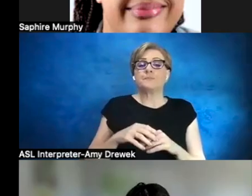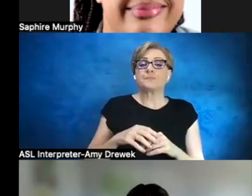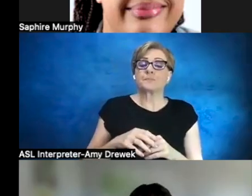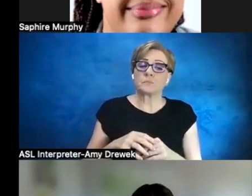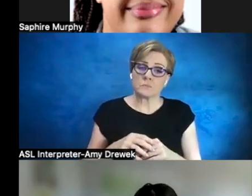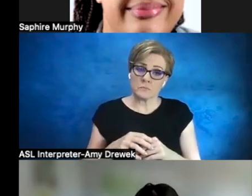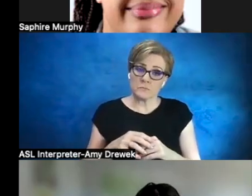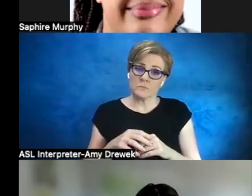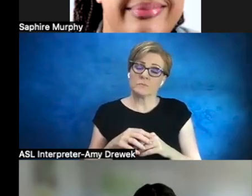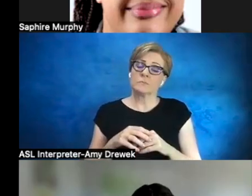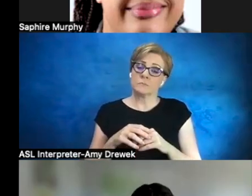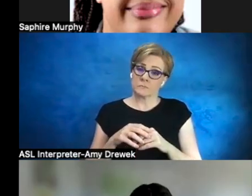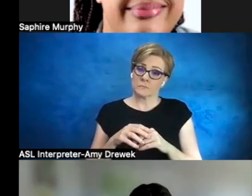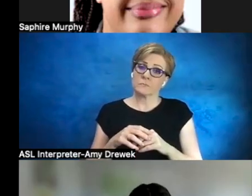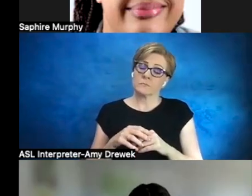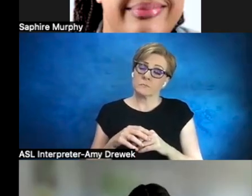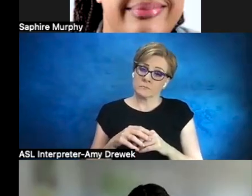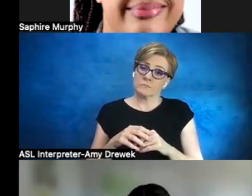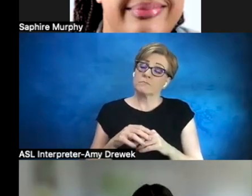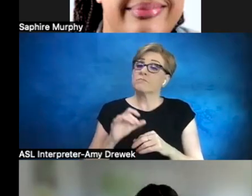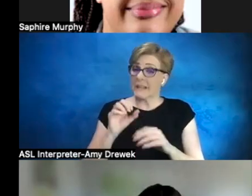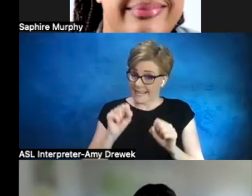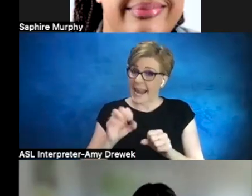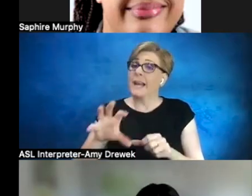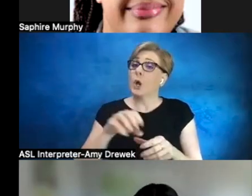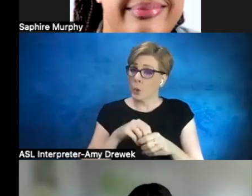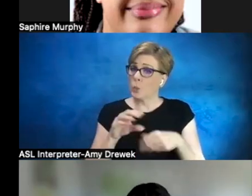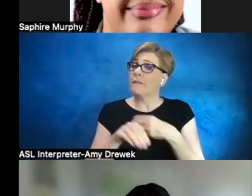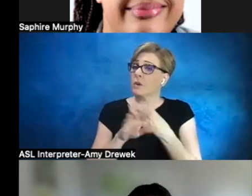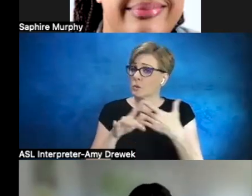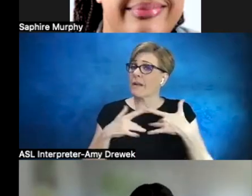seeking mentorship, and it brings in folks who may not have been